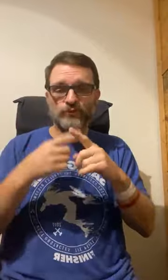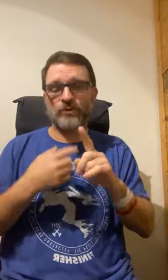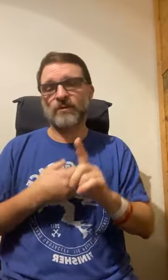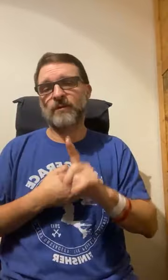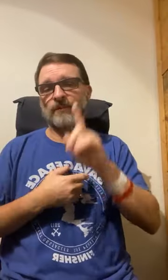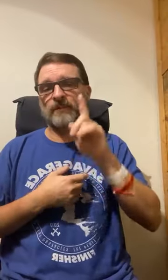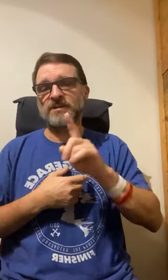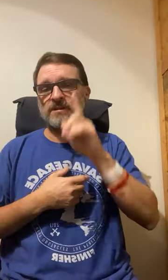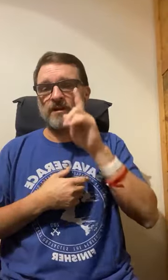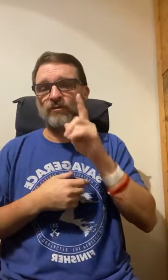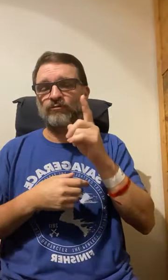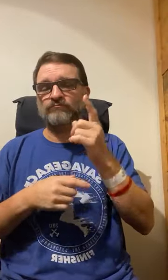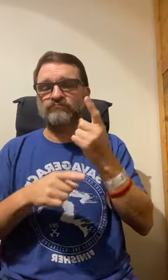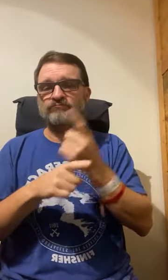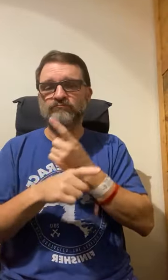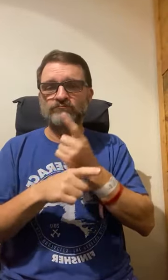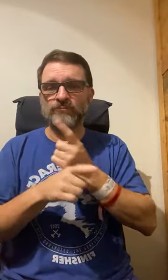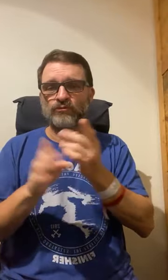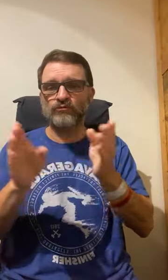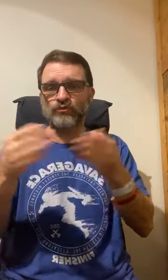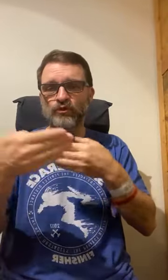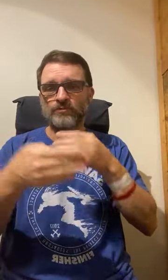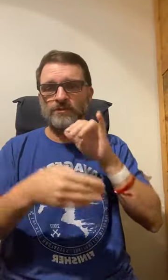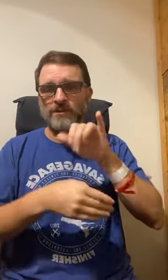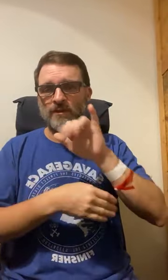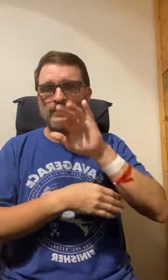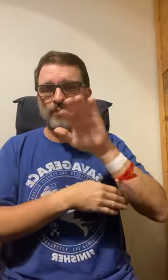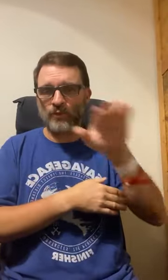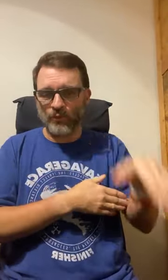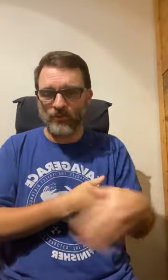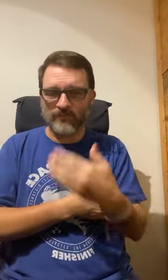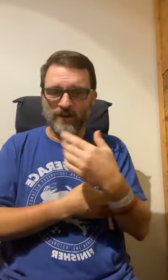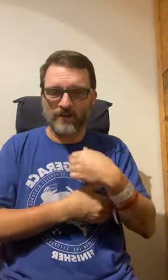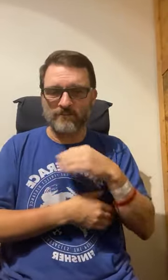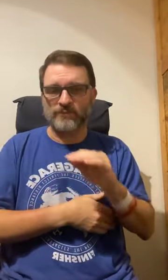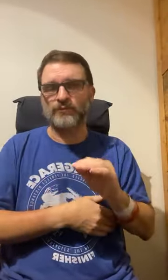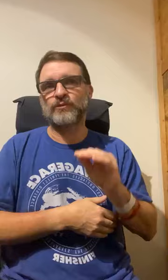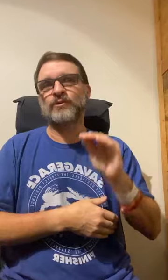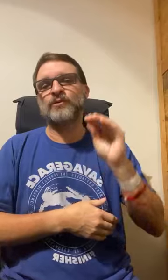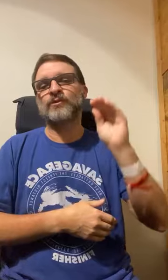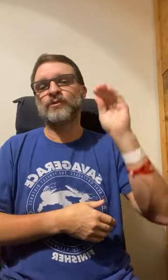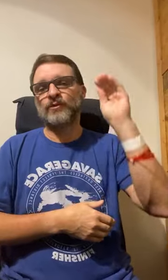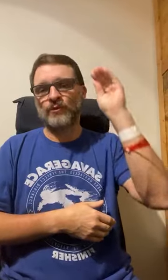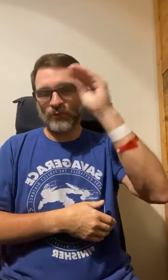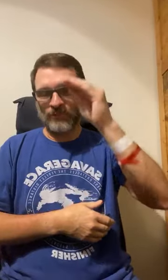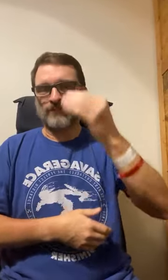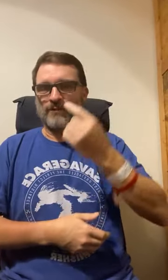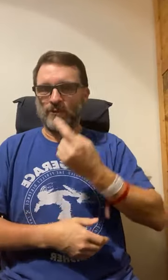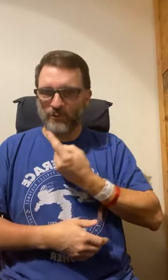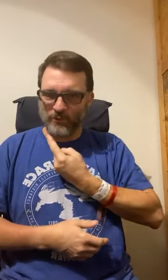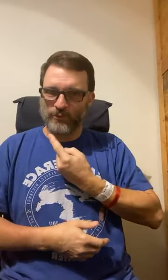By then I got admitted and sent into an upstairs room. It was a regular room and had stayed overnight in the ER and moved upstairs.